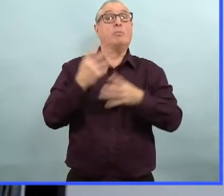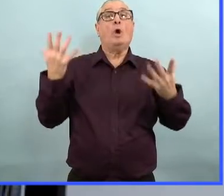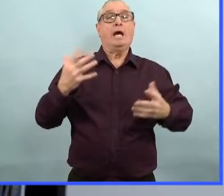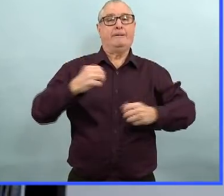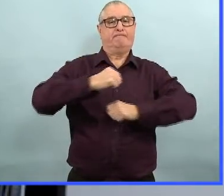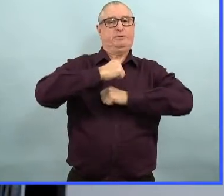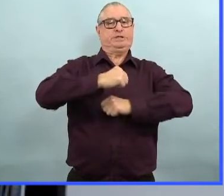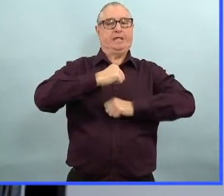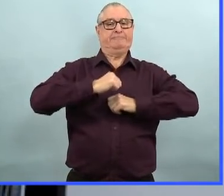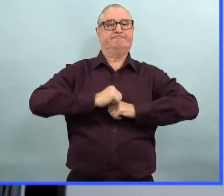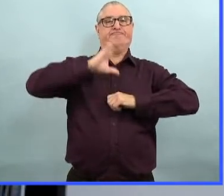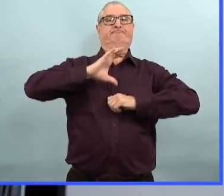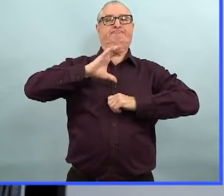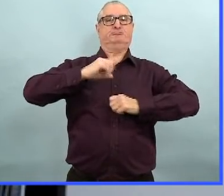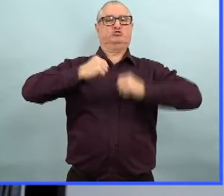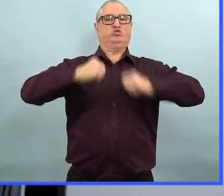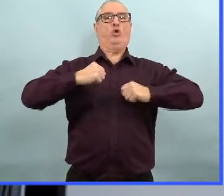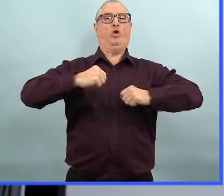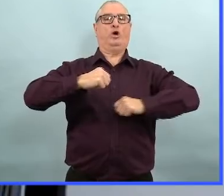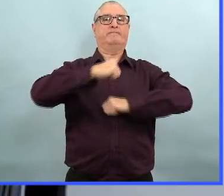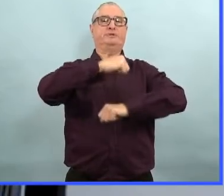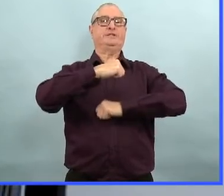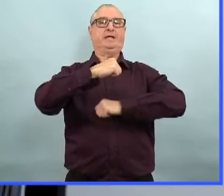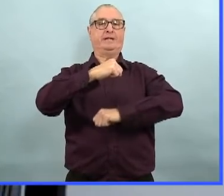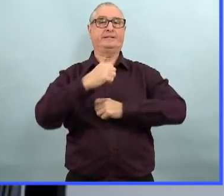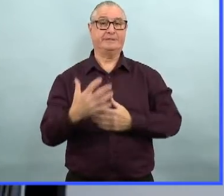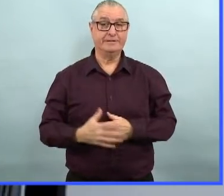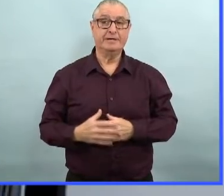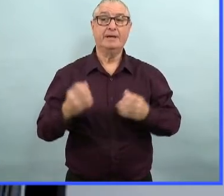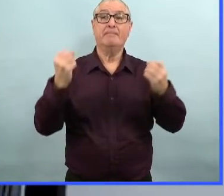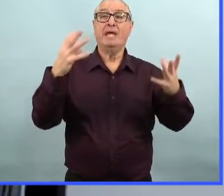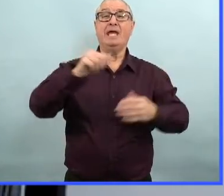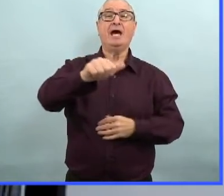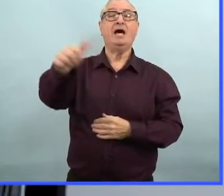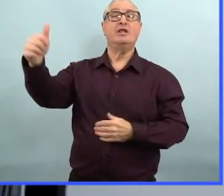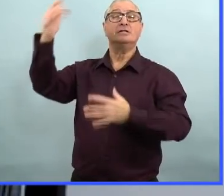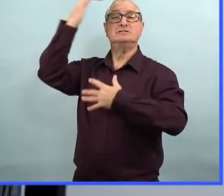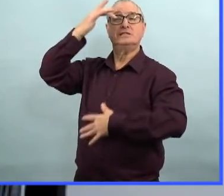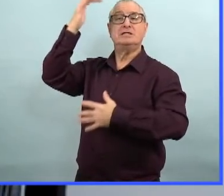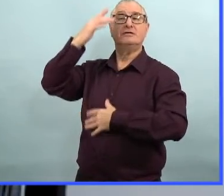it's not uncommon to administer multiple doses of a vaccine to provide sufficient protection against